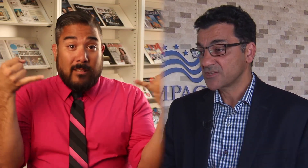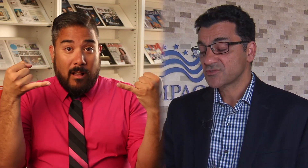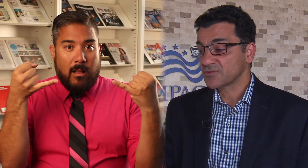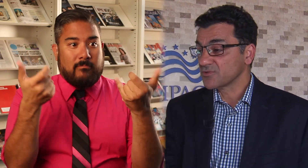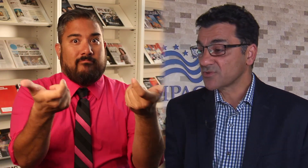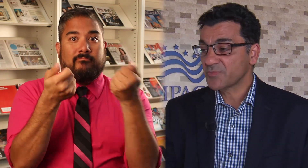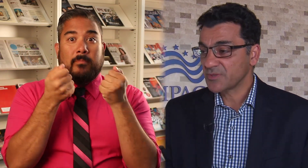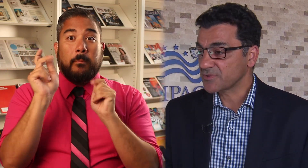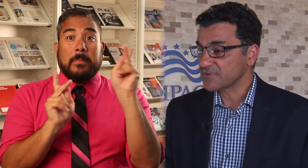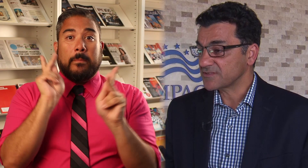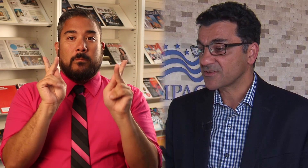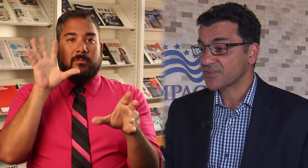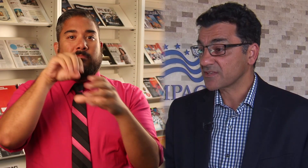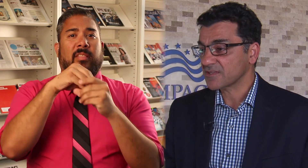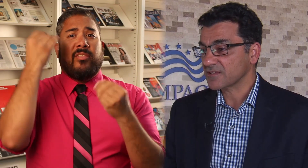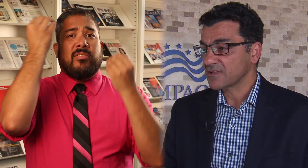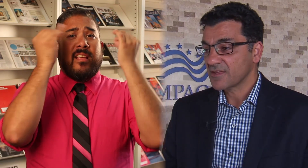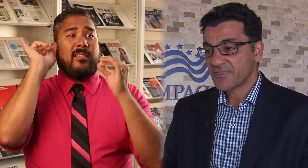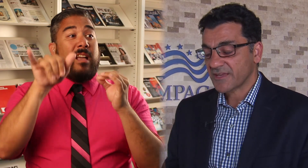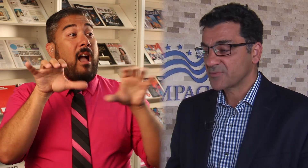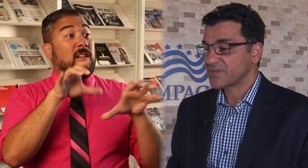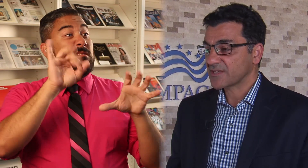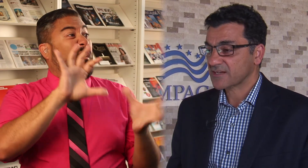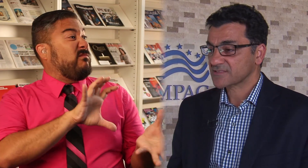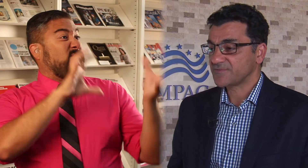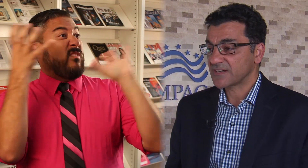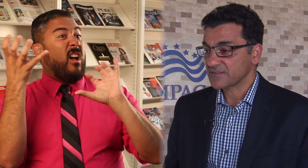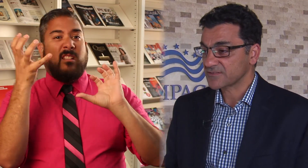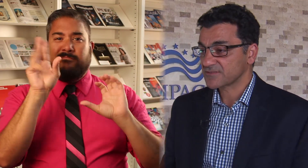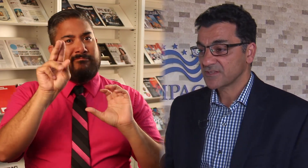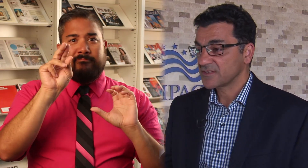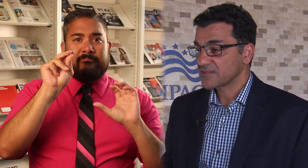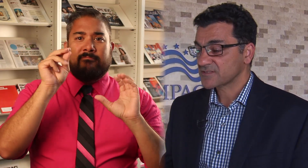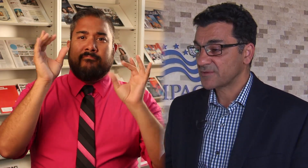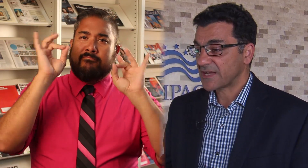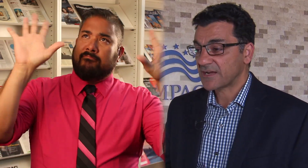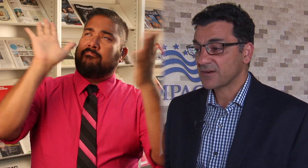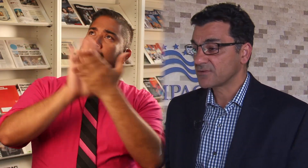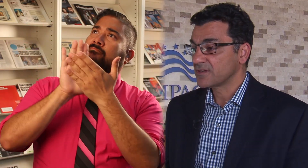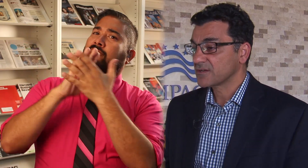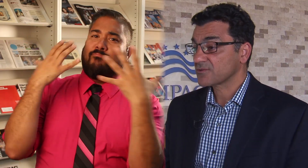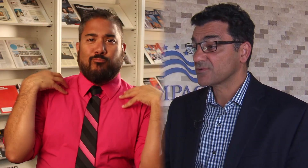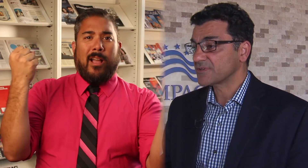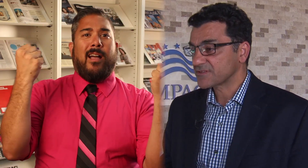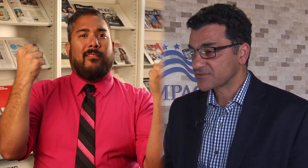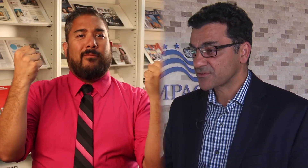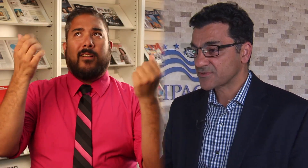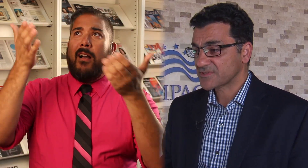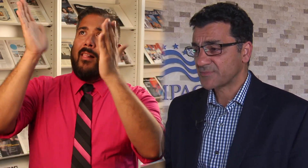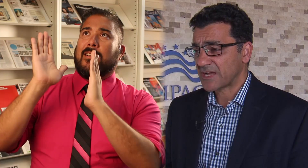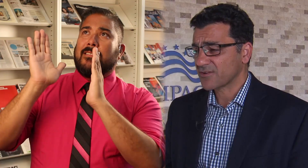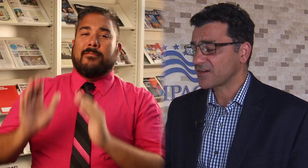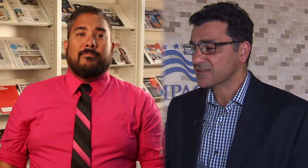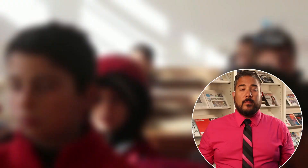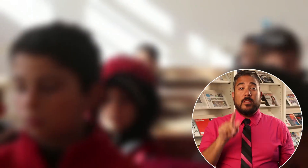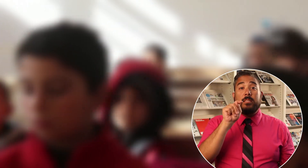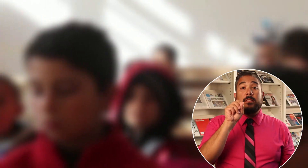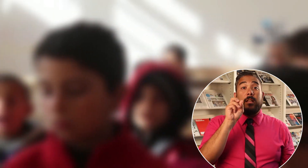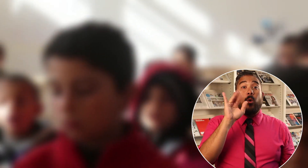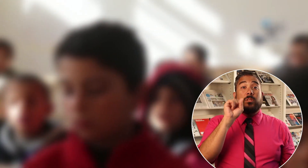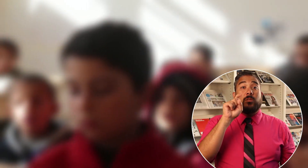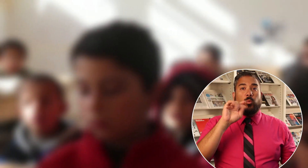to lure people into thinking that committing acts of violence is somehow glorious or somehow godly."